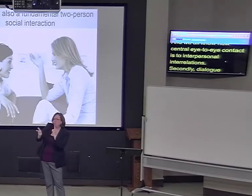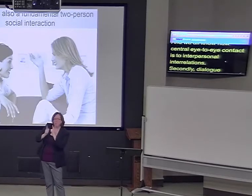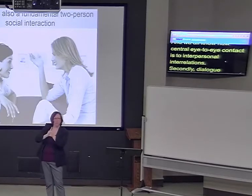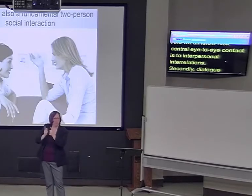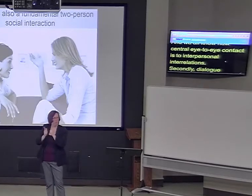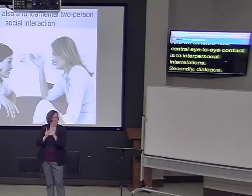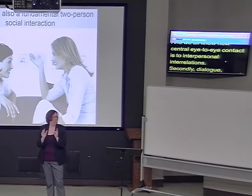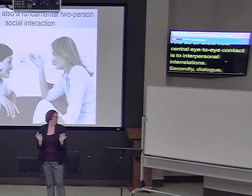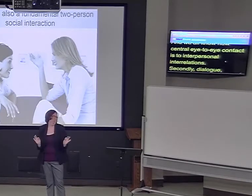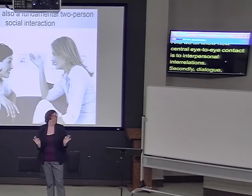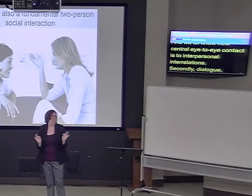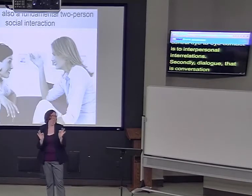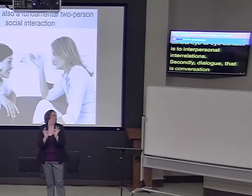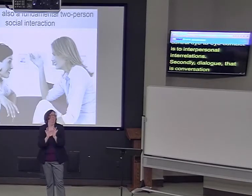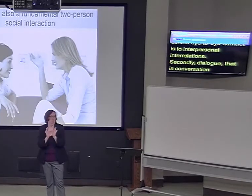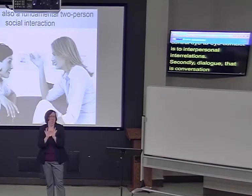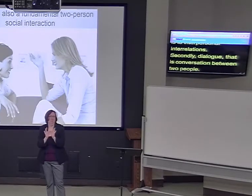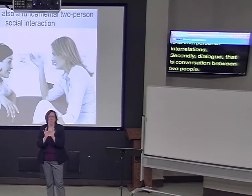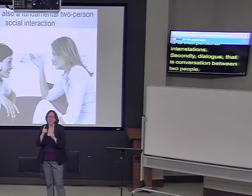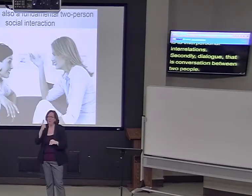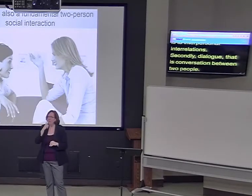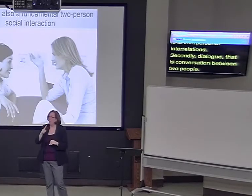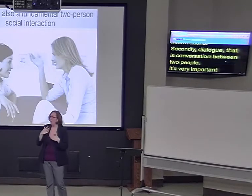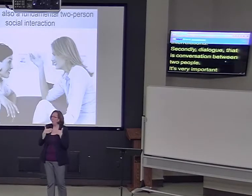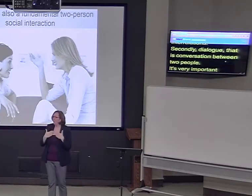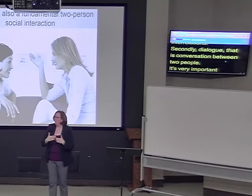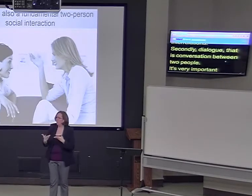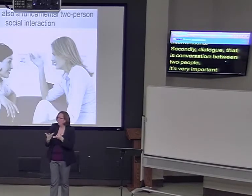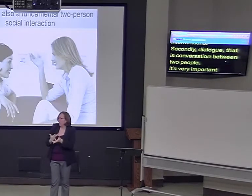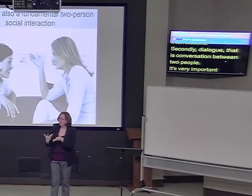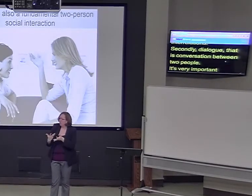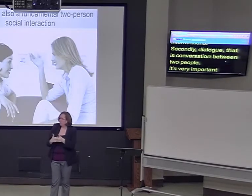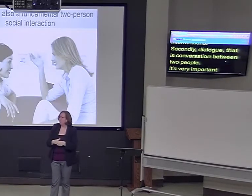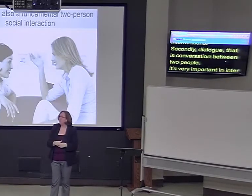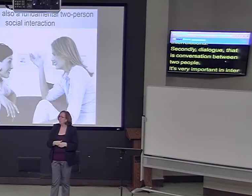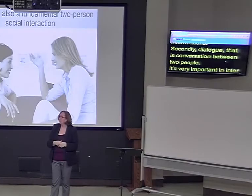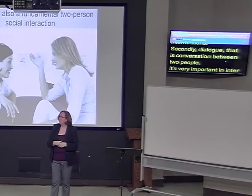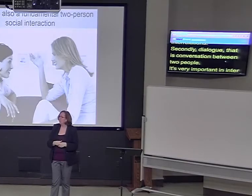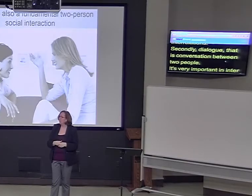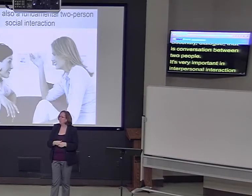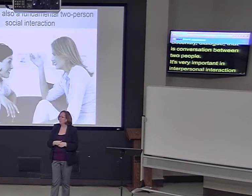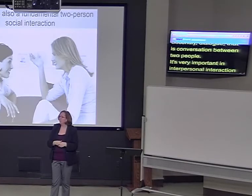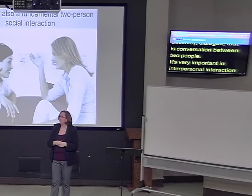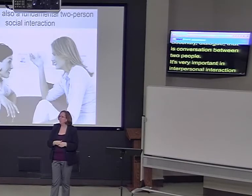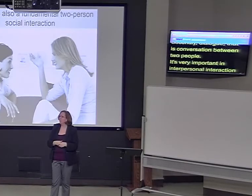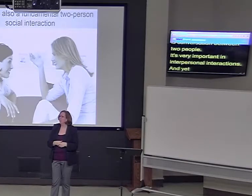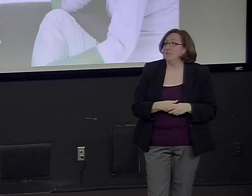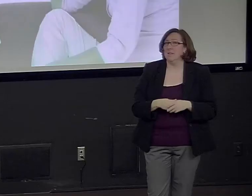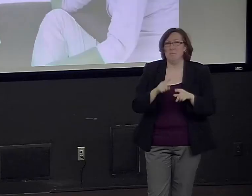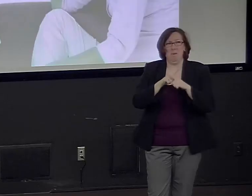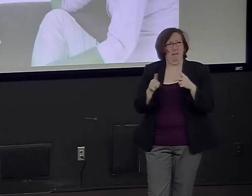is very important in interpersonal interactions, and yet neither of these very elemental